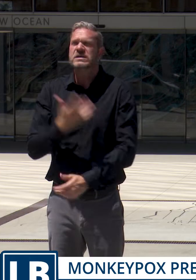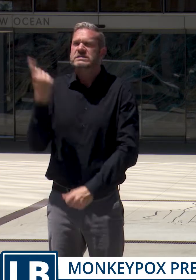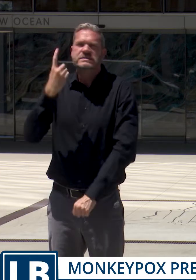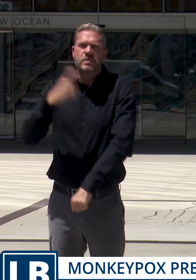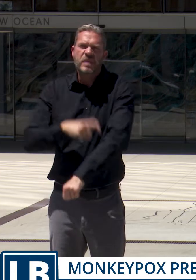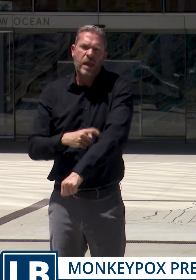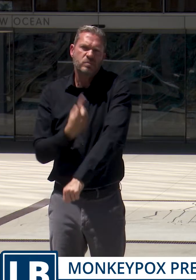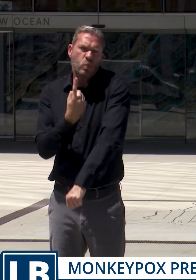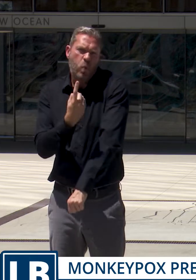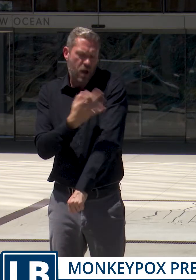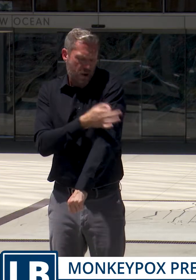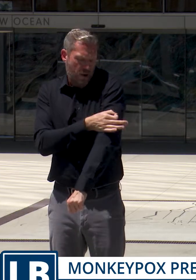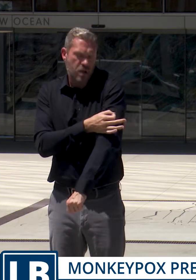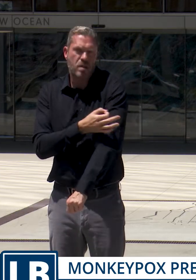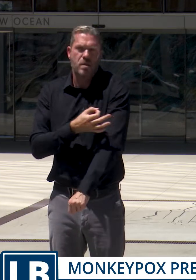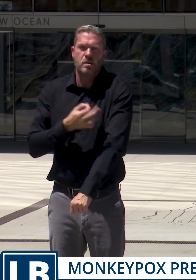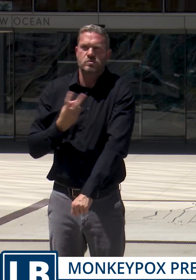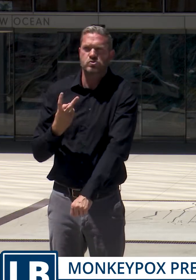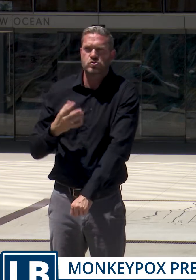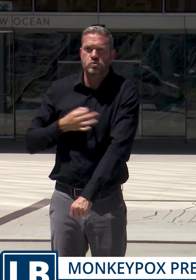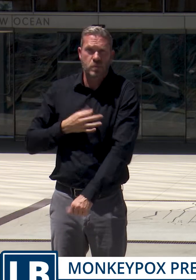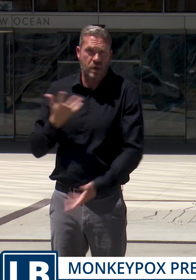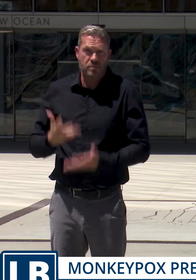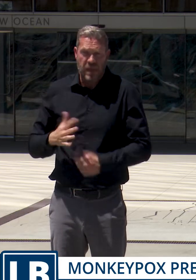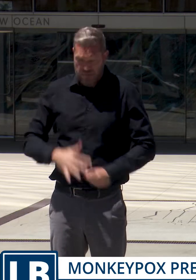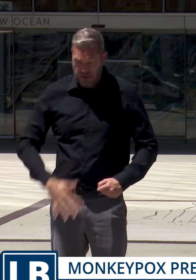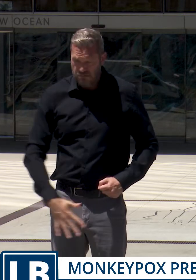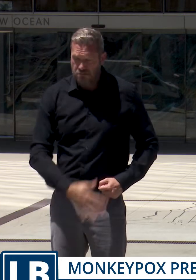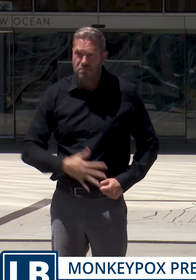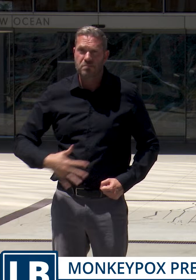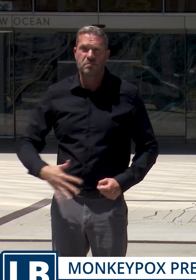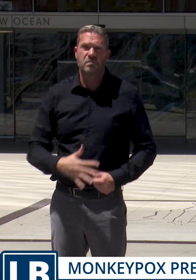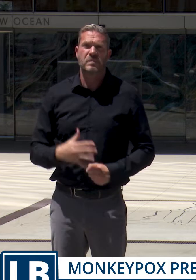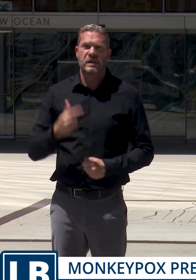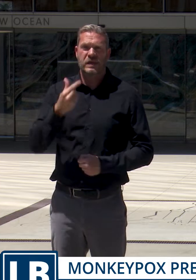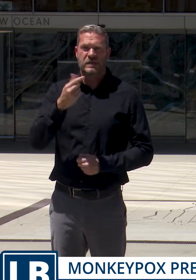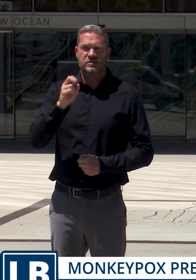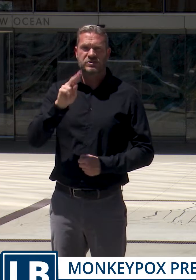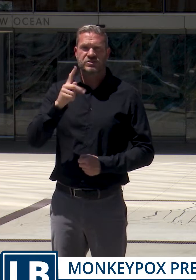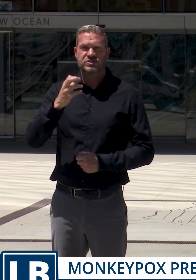may be just in the genital area but a lot of times it spreads throughout the face and body